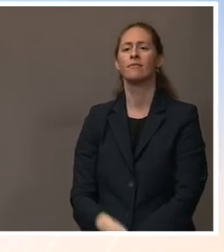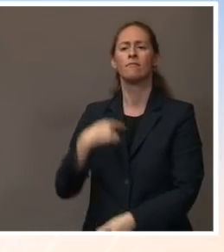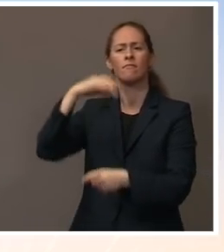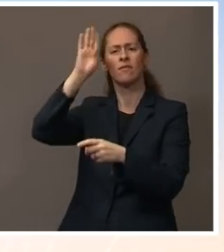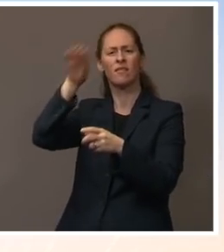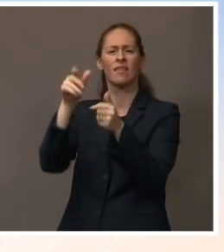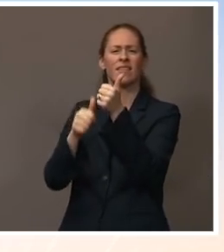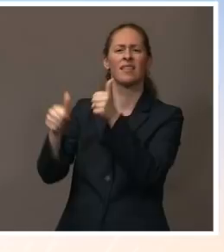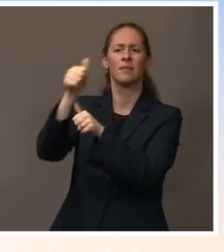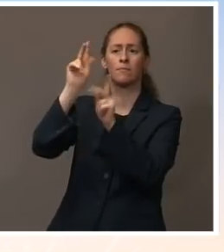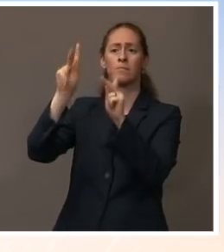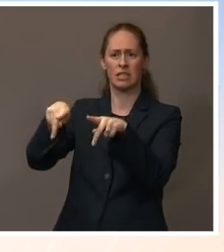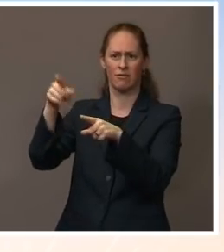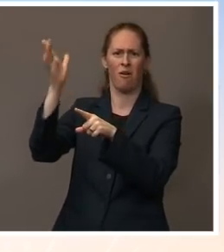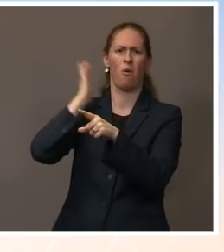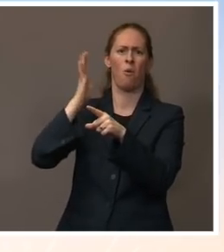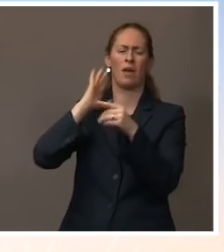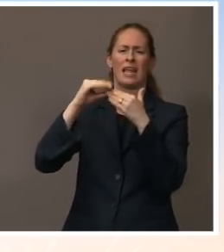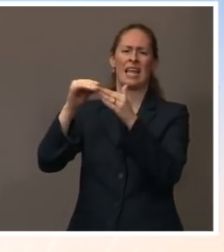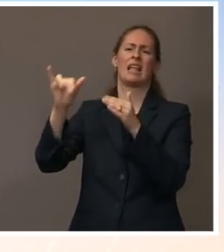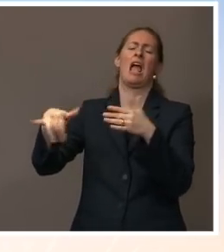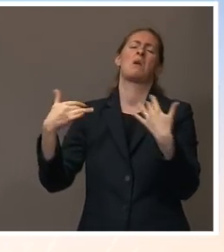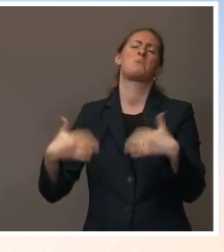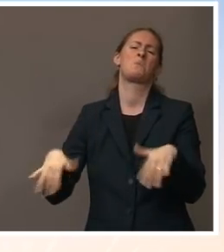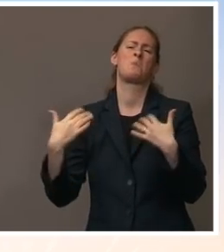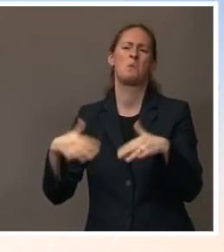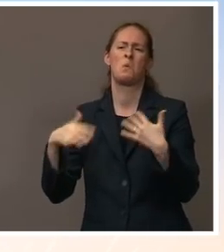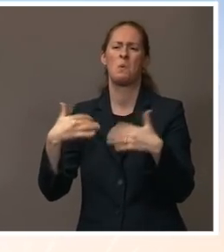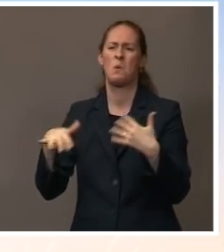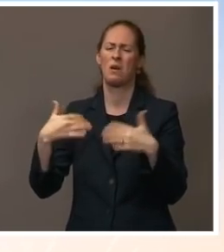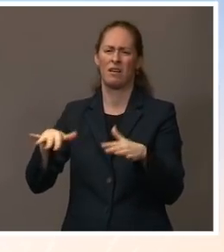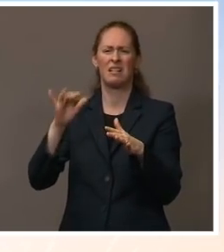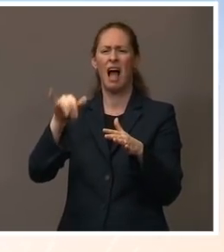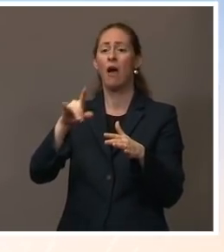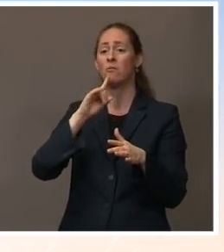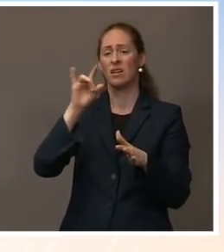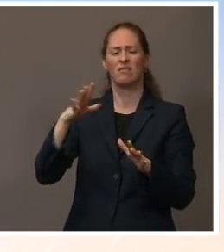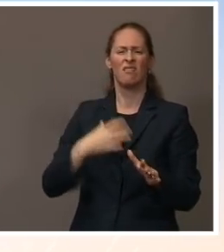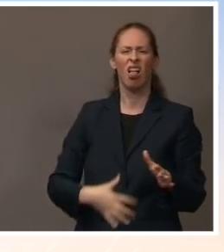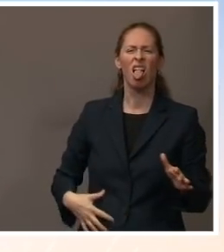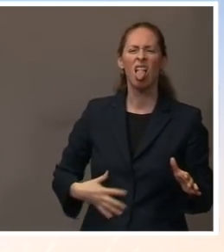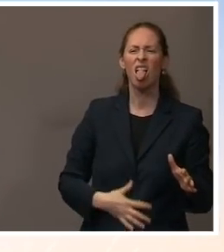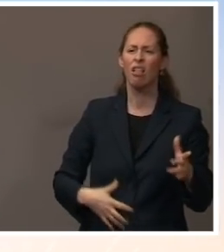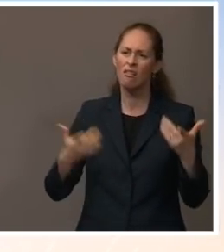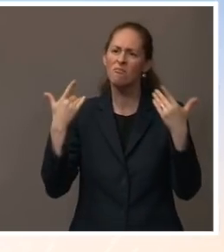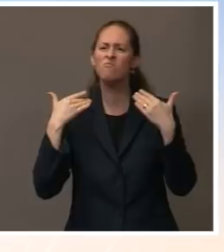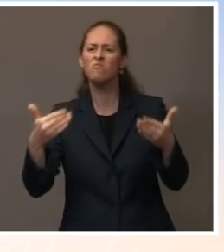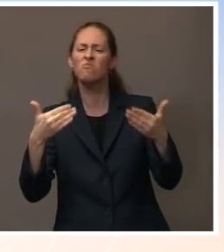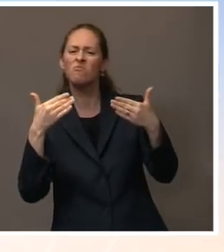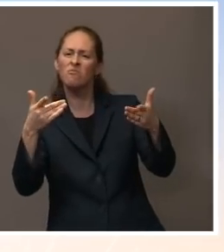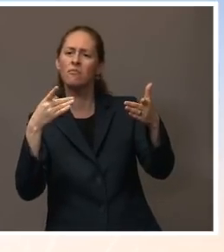And he's absolutely revolted by the wave of anti-voter laws based on the same repeatedly disproven lies that led to our assault --